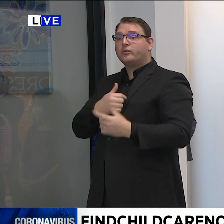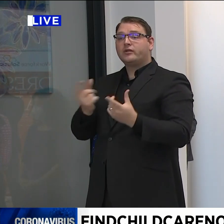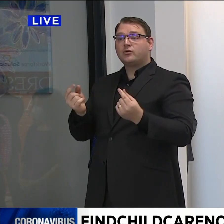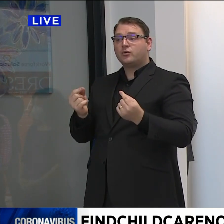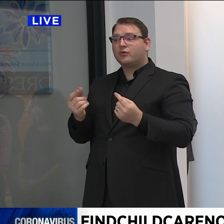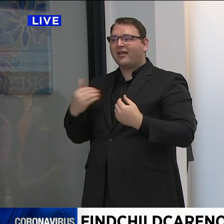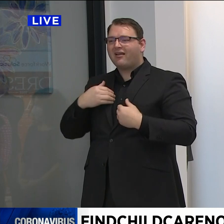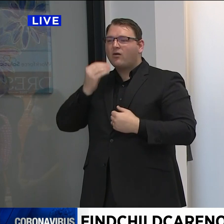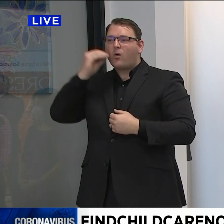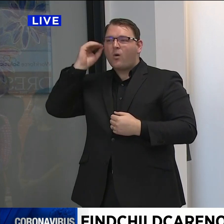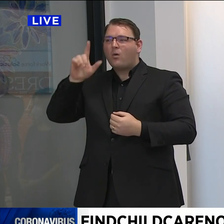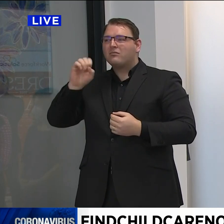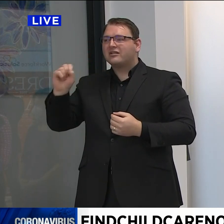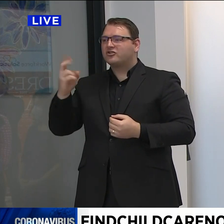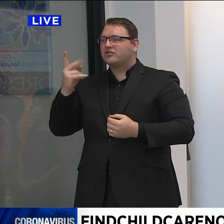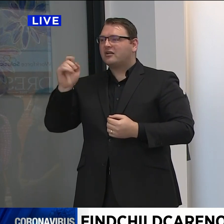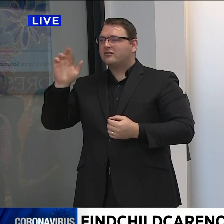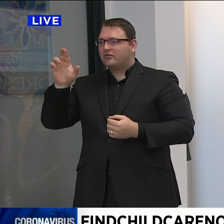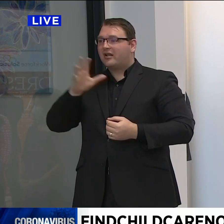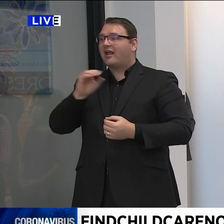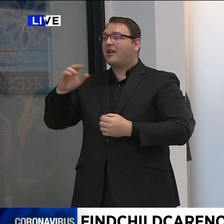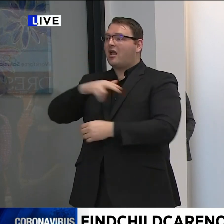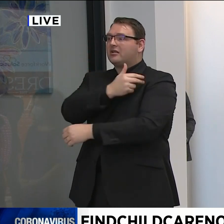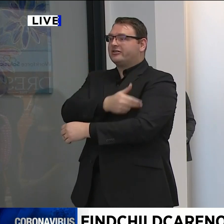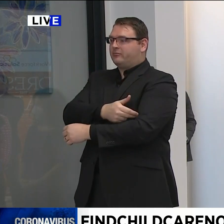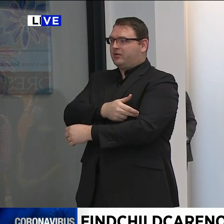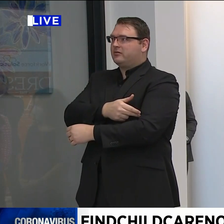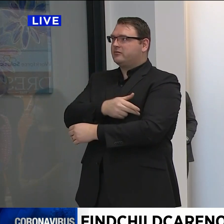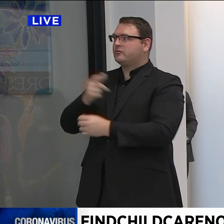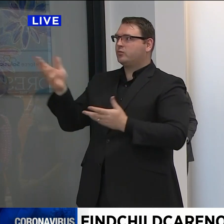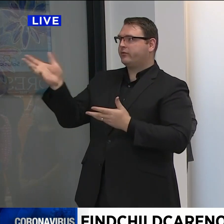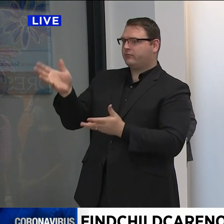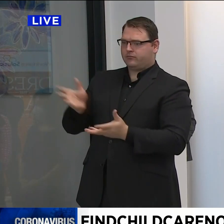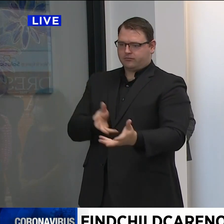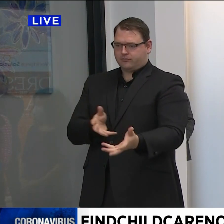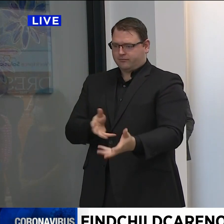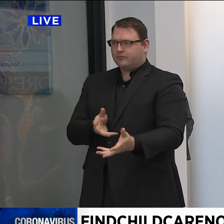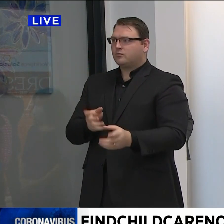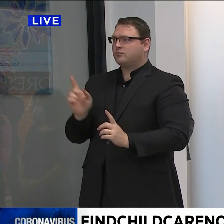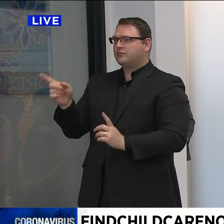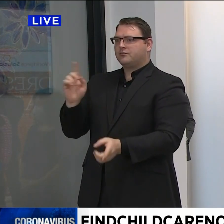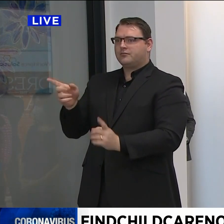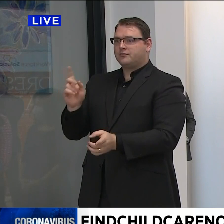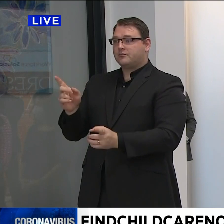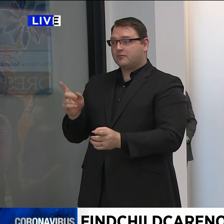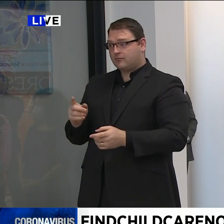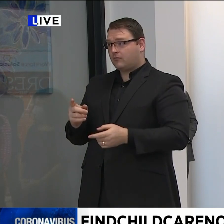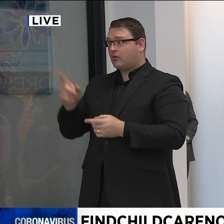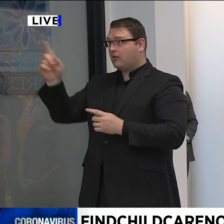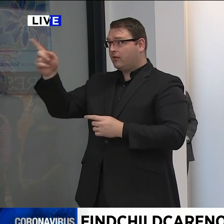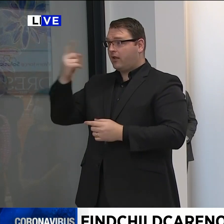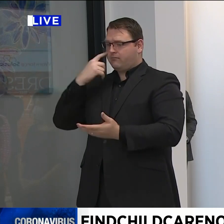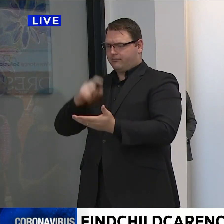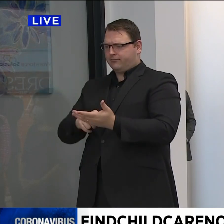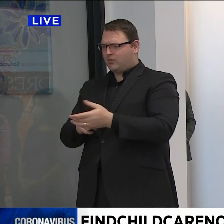access emergency housing and so we have enough capacity right we have enough capacity right now for 60 people it can grow now for 60 people it can grow we’ve got capacity to expand we’ve got capacity to expand and we’re basically working and we’re basically working with the with the homeless shelters and with homeless shelters and with hospitals is they identify